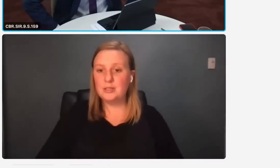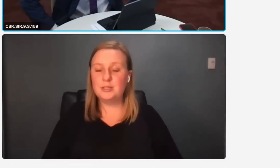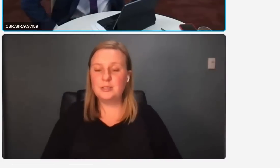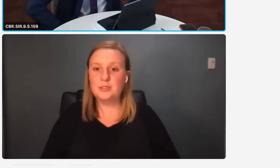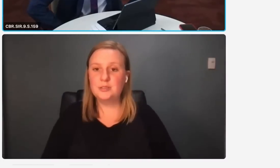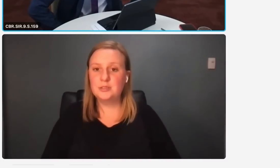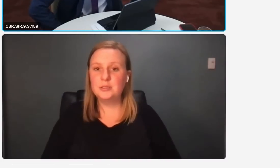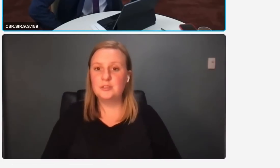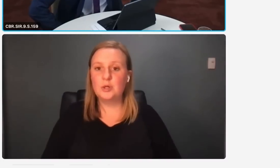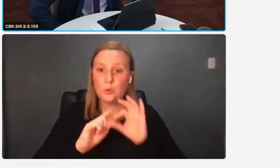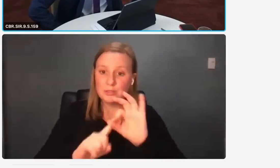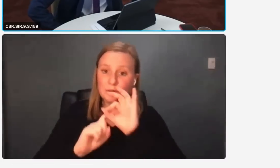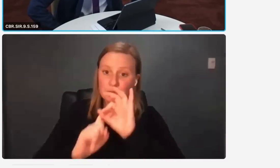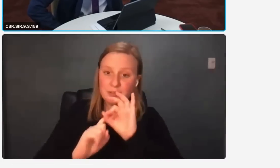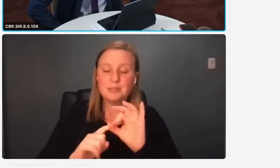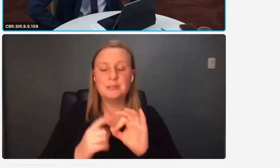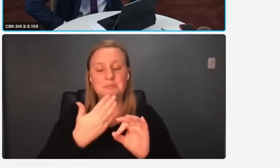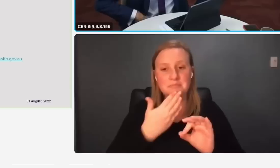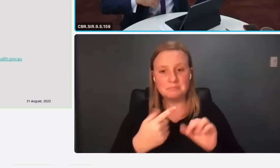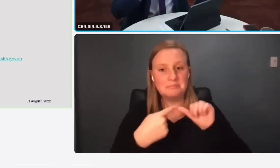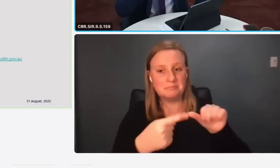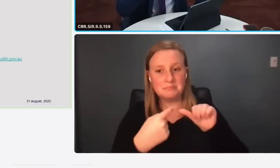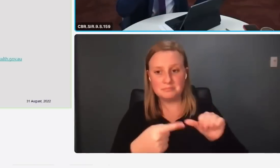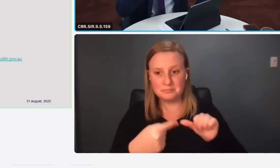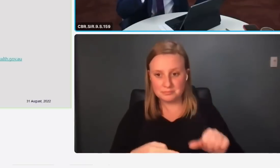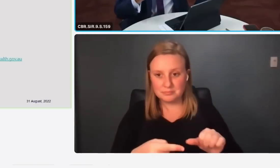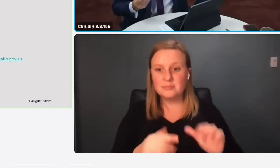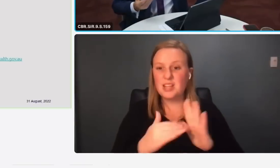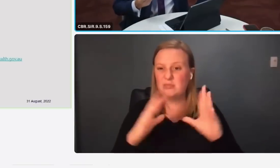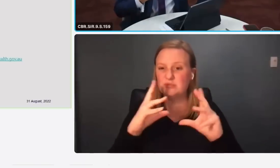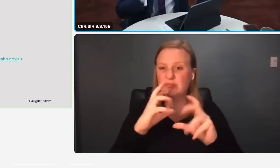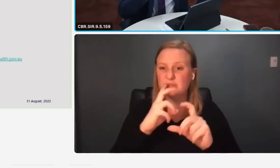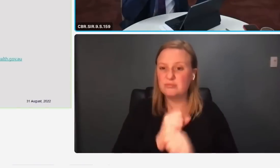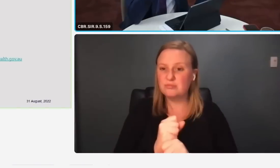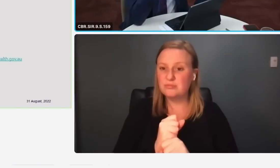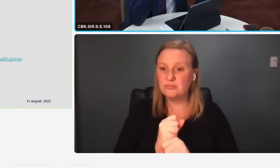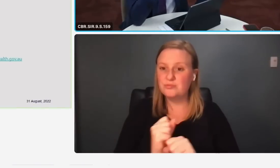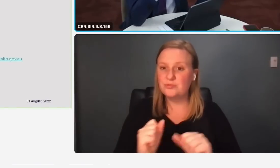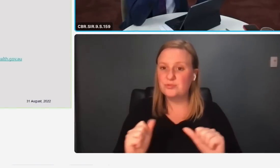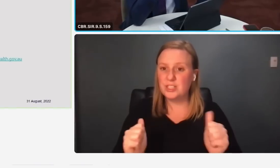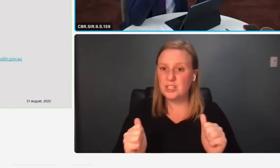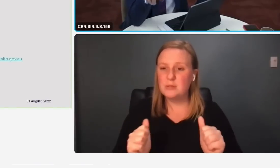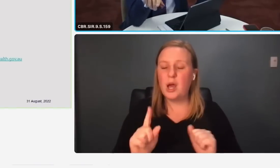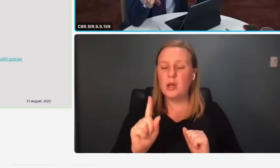answering questions, for the presentations. So we'll wrap up there. There was just one more question that I'll deal